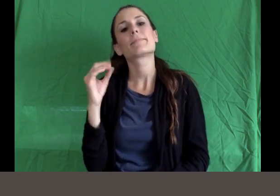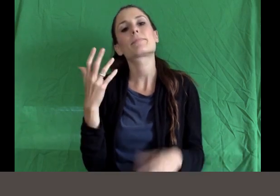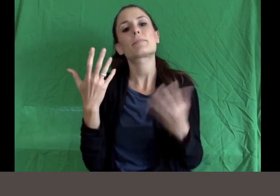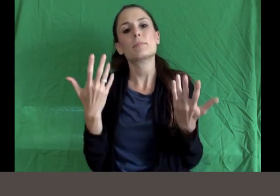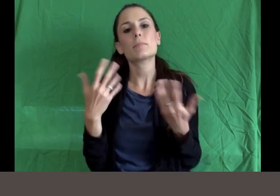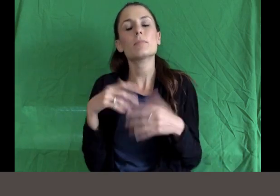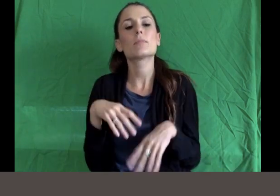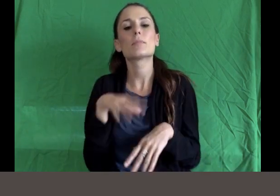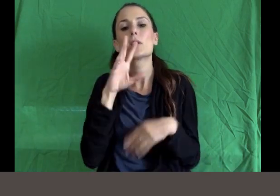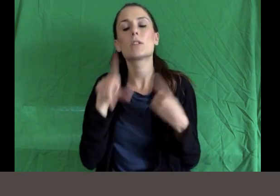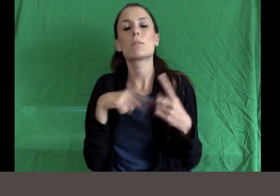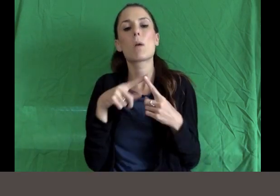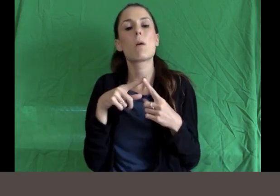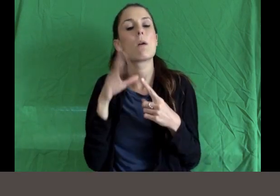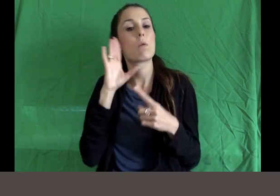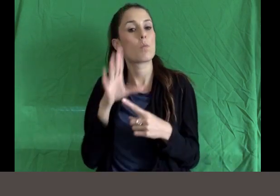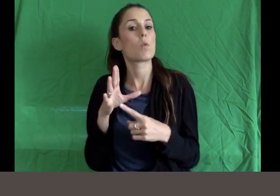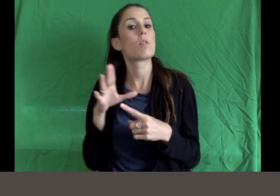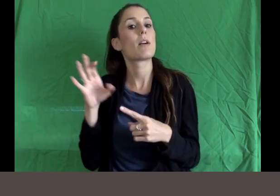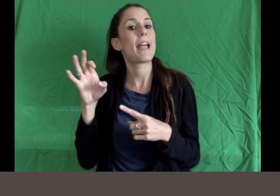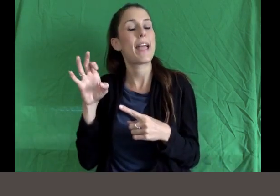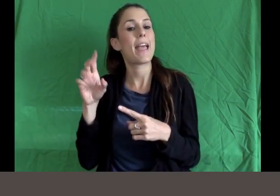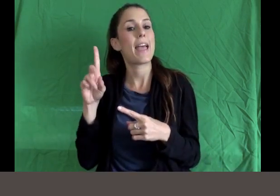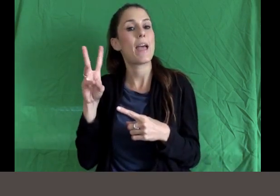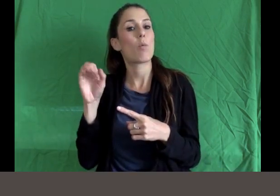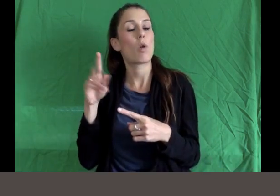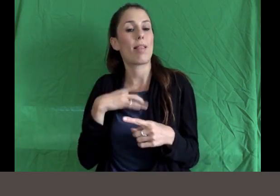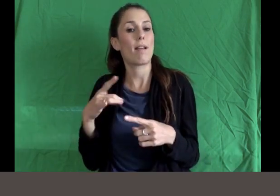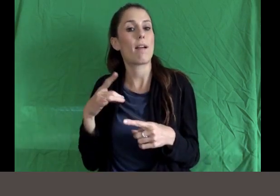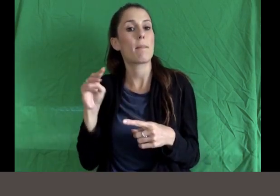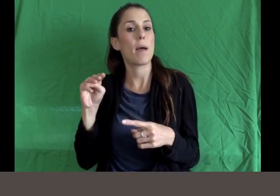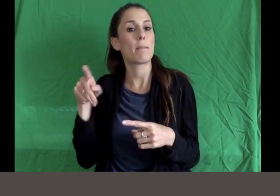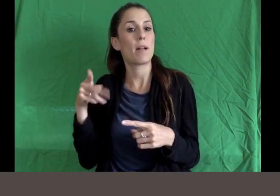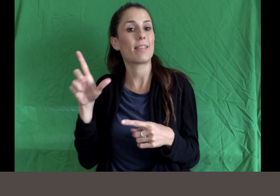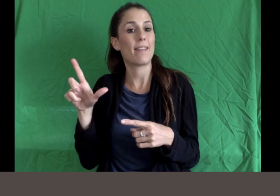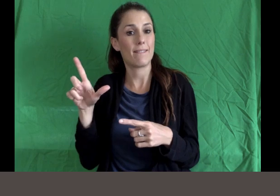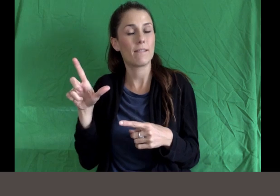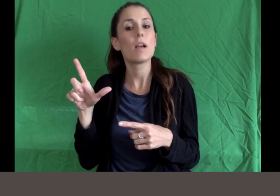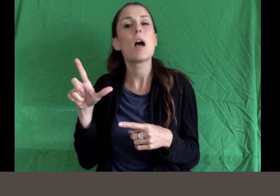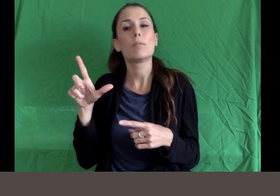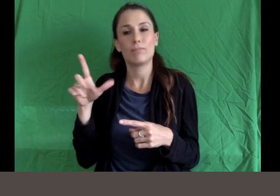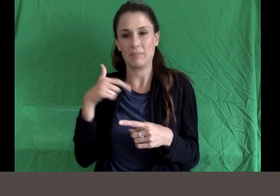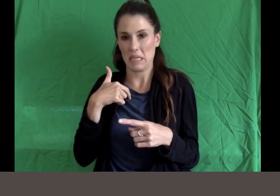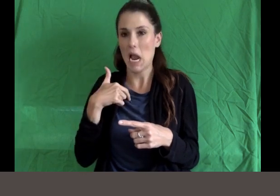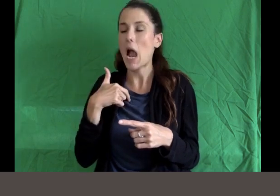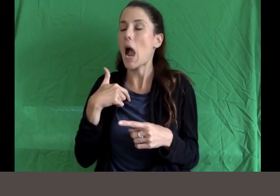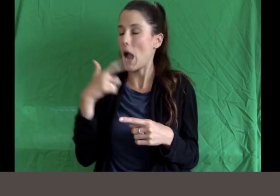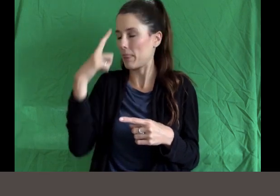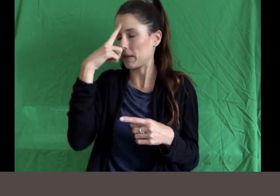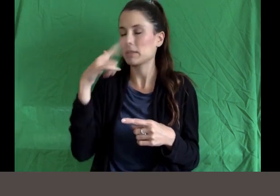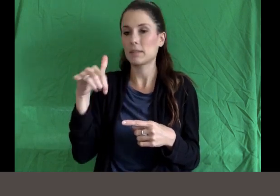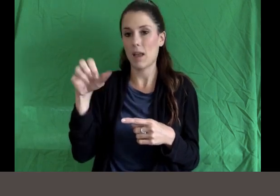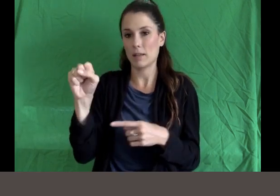about would Edward Tufte like Matplotlib I would say yes and the reason is this Edward